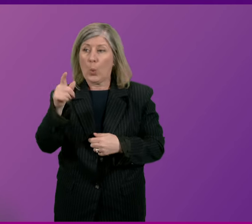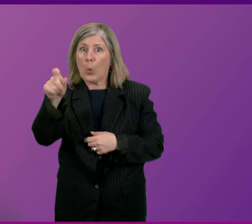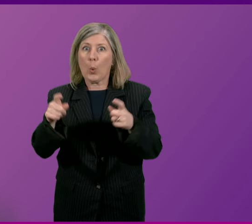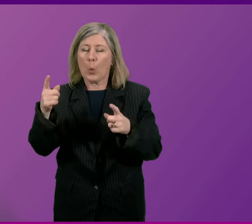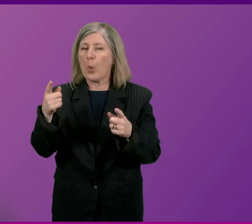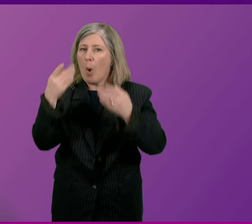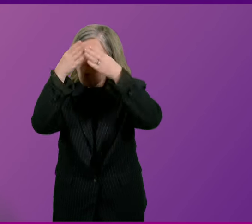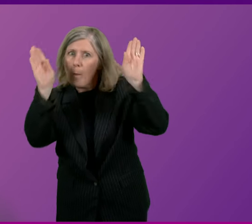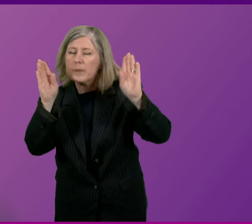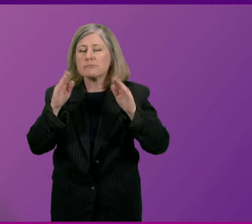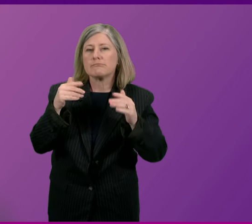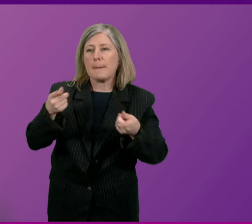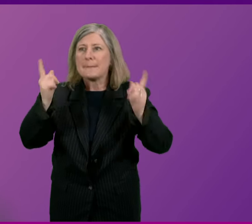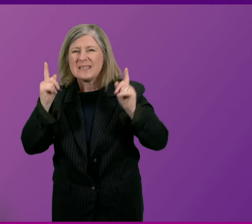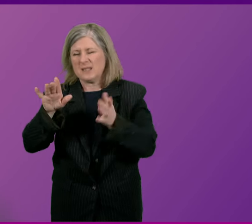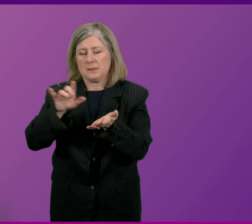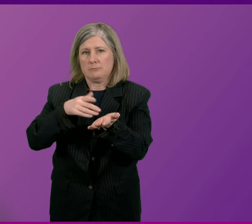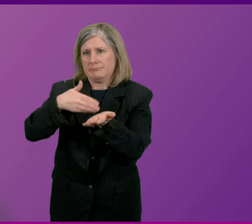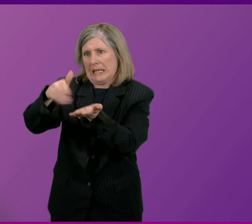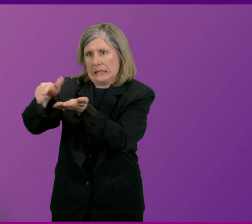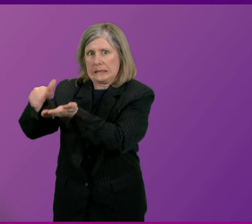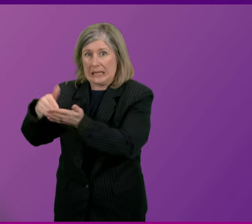the second-most powerful job in Government was given to someone